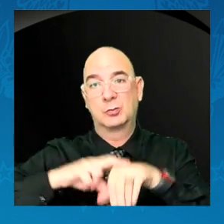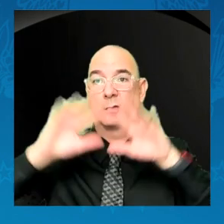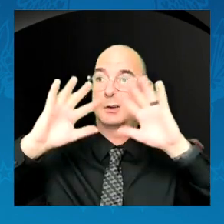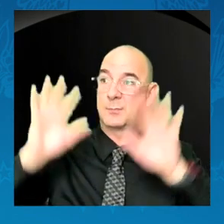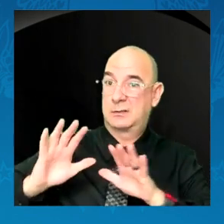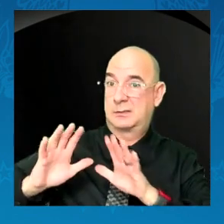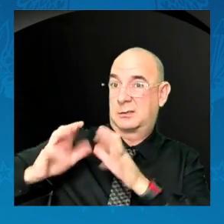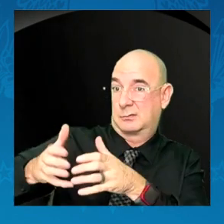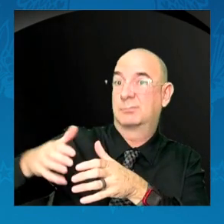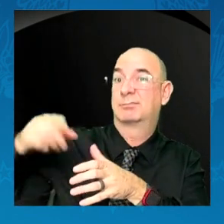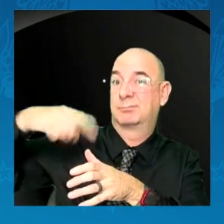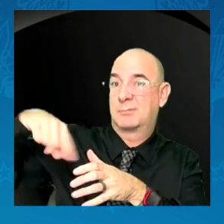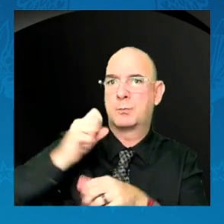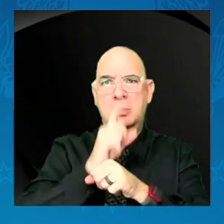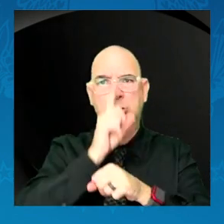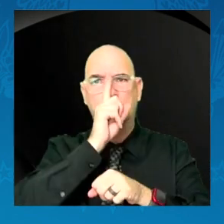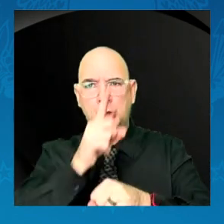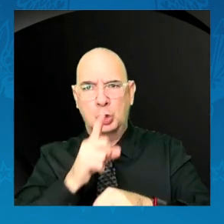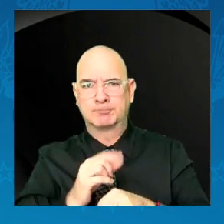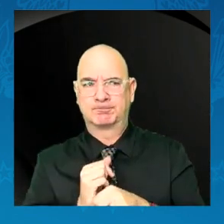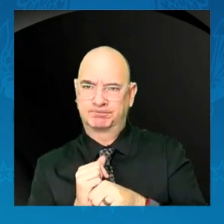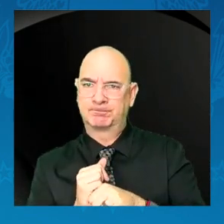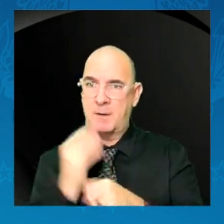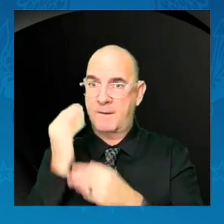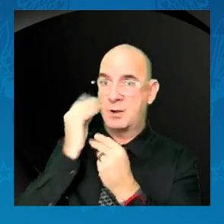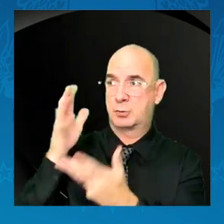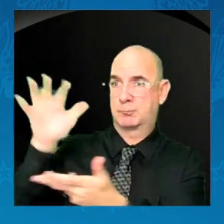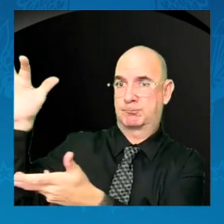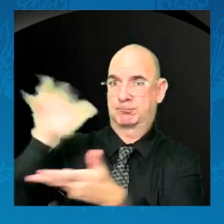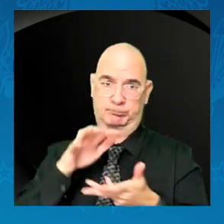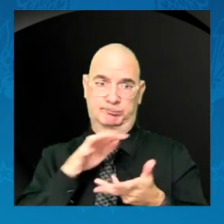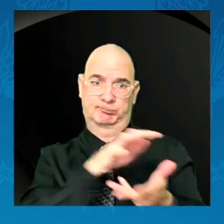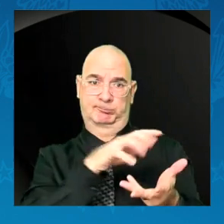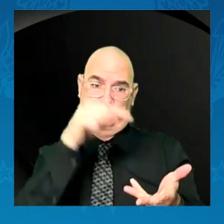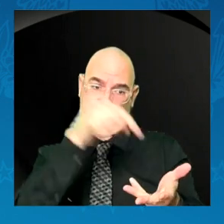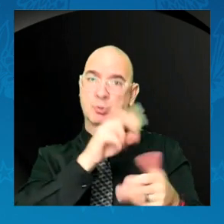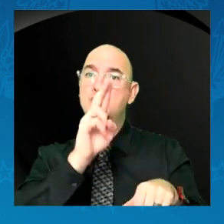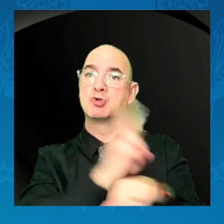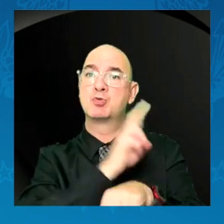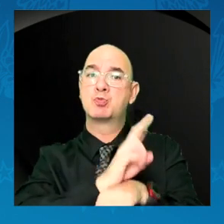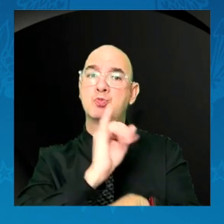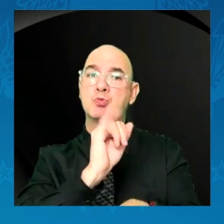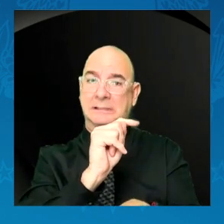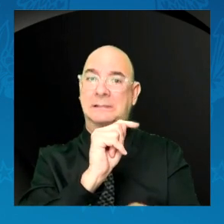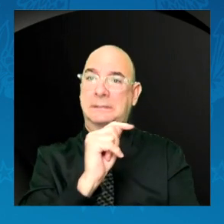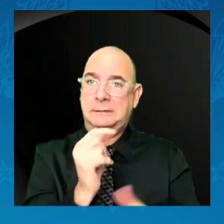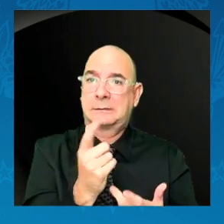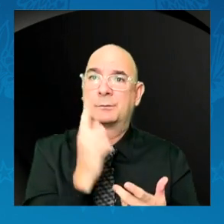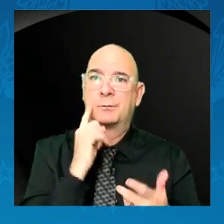is put to use to inform our strategies to design our tools that empower our states,